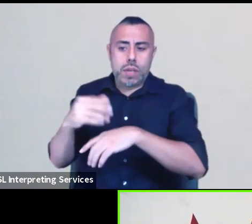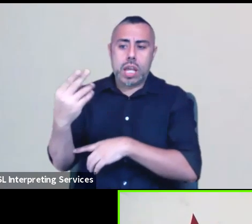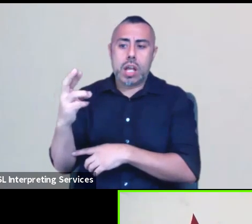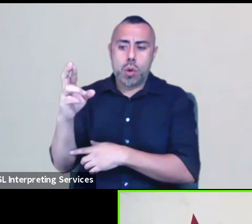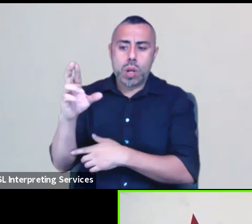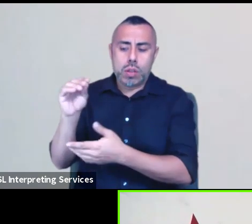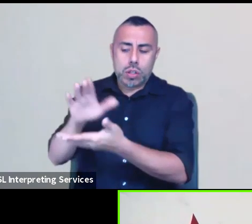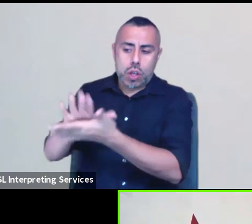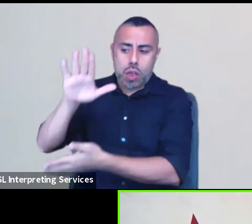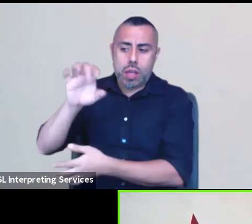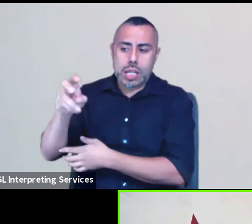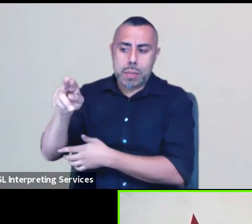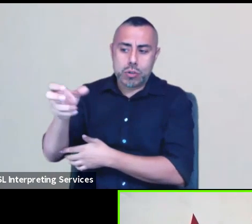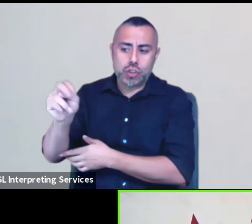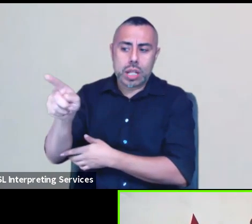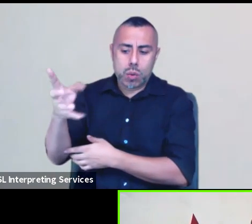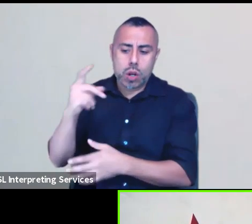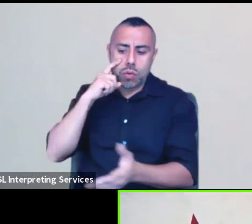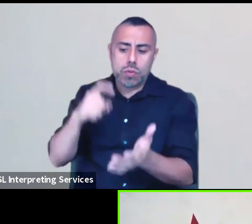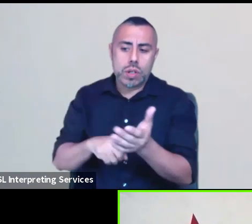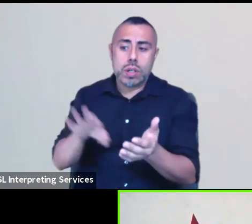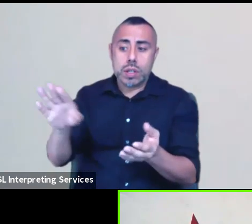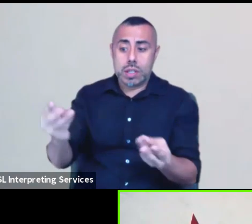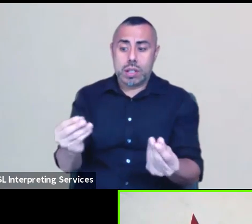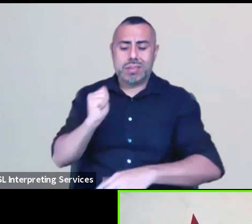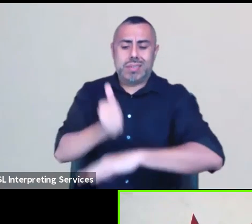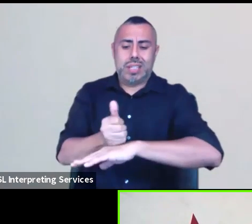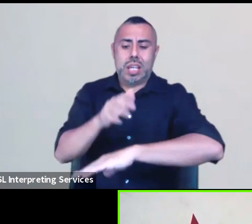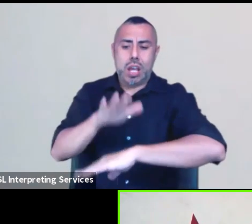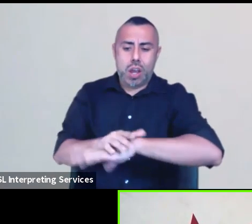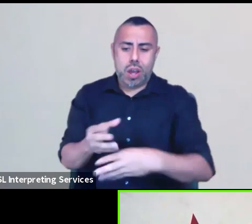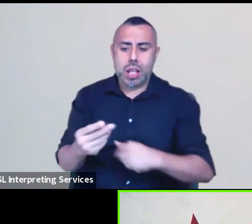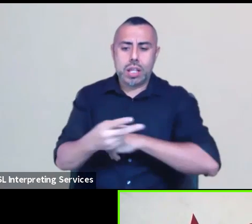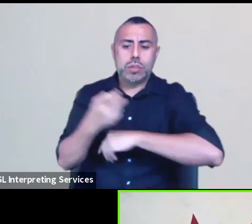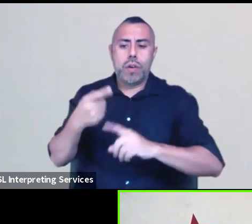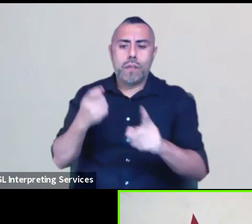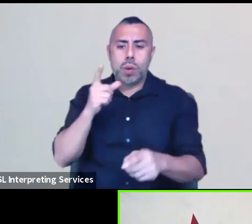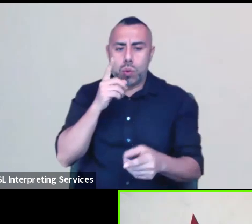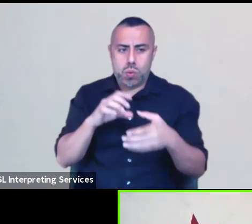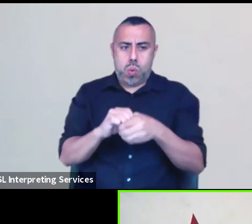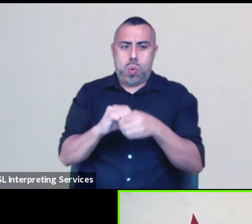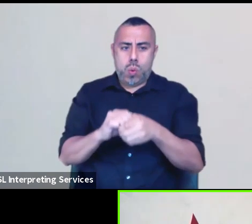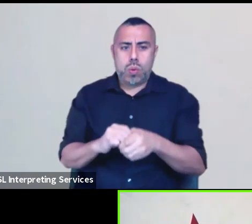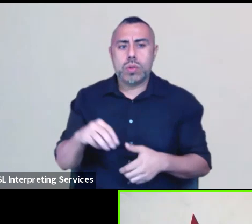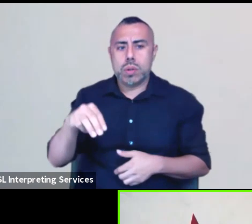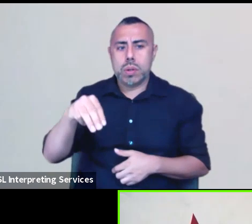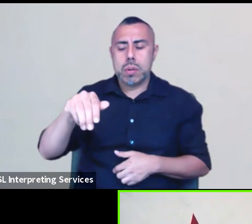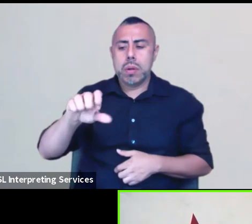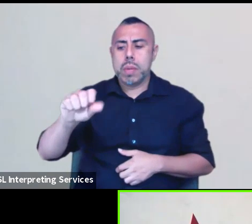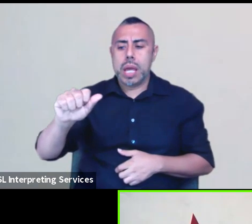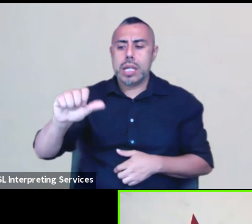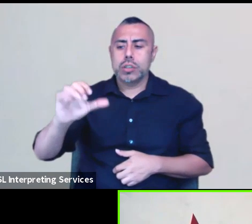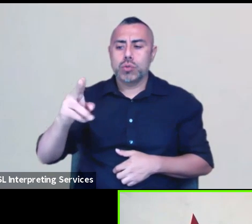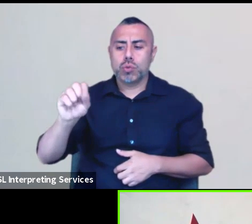are situated on lands stolen from its original holders, the Massachusetts and the Wampanoag people, and they wish to pay their respects to those people